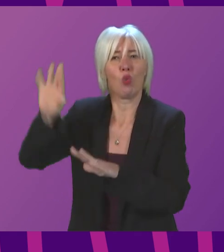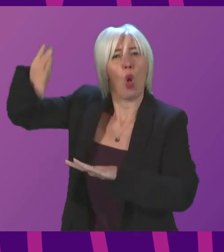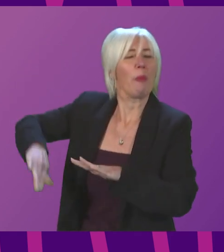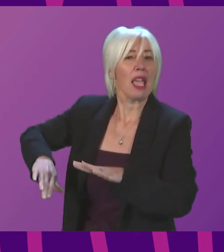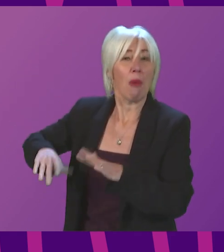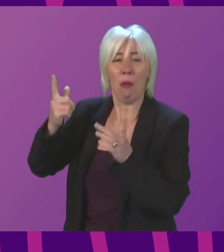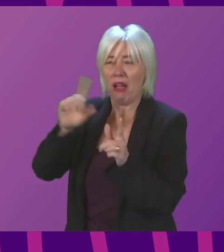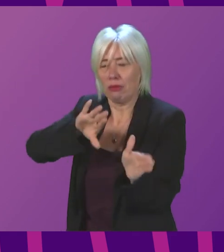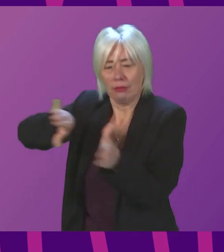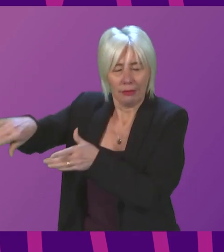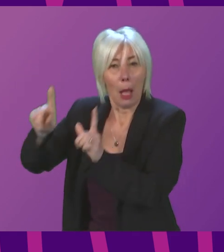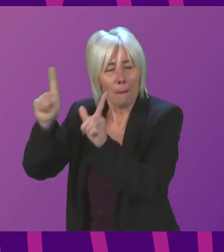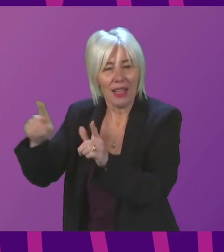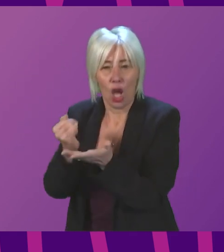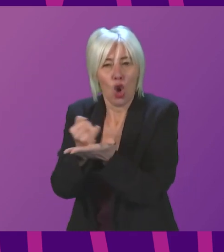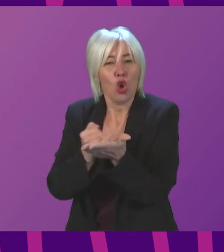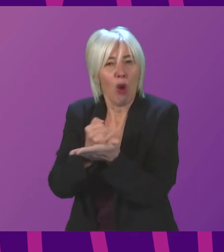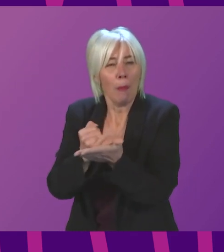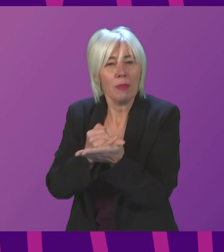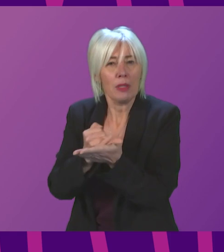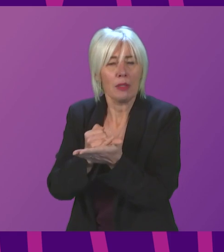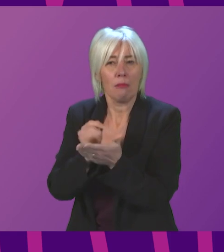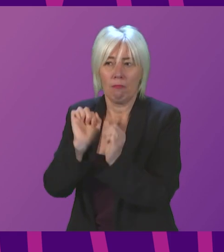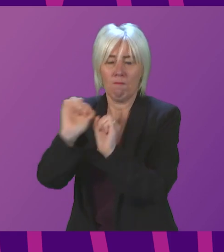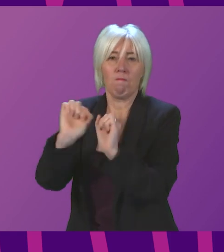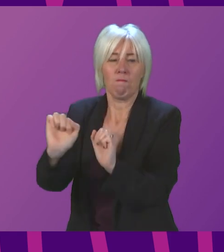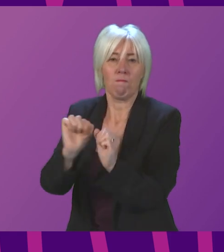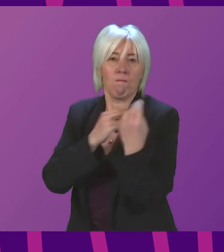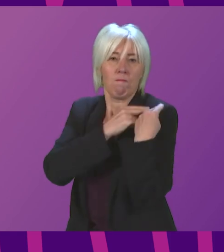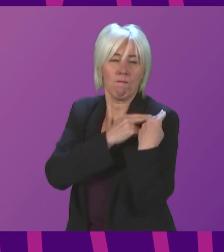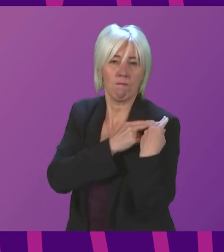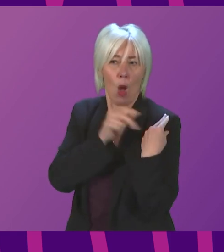think that it is simply a corrupt incumbent of number 10 that has to go; I think that